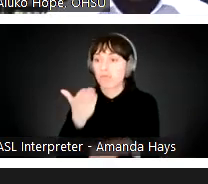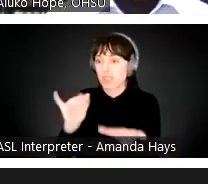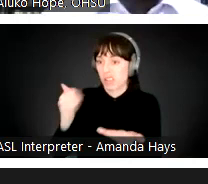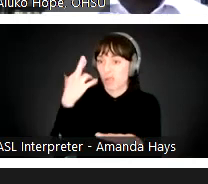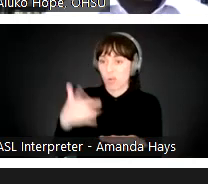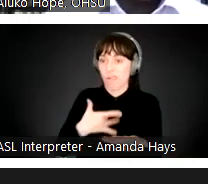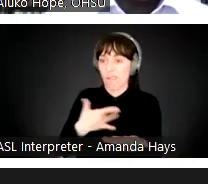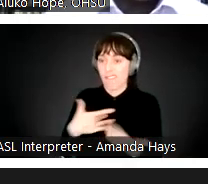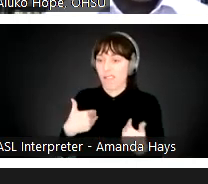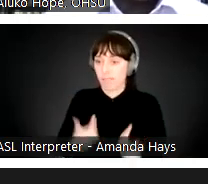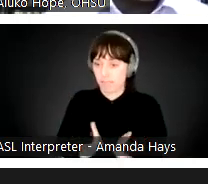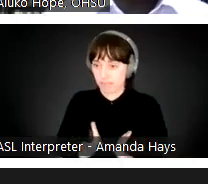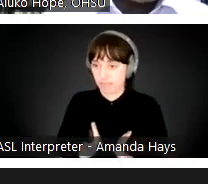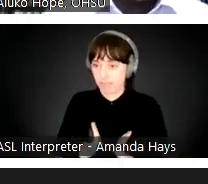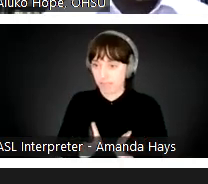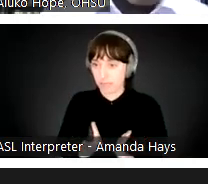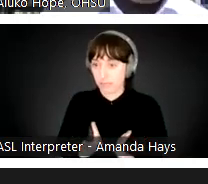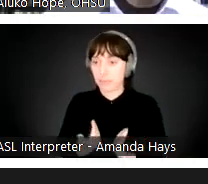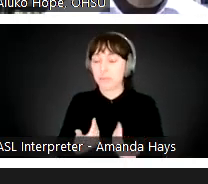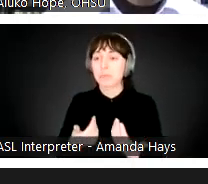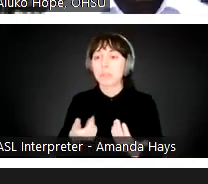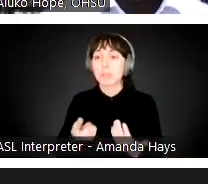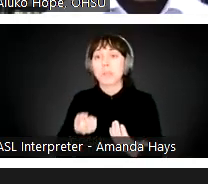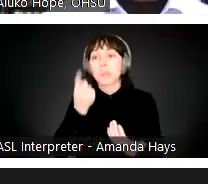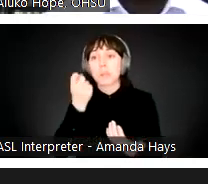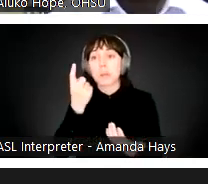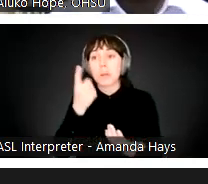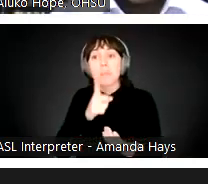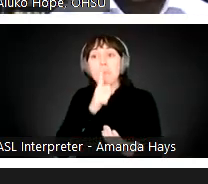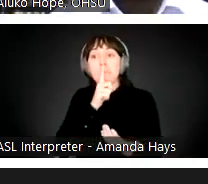but it doesn't mean that, it doesn't mean that you don't have Long COVID, it's